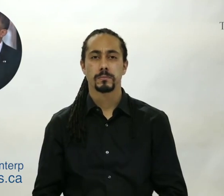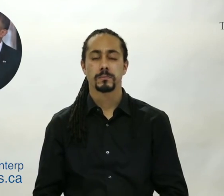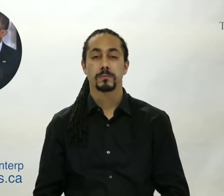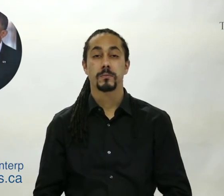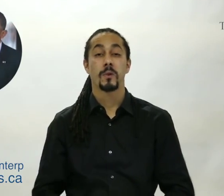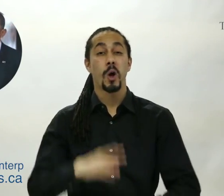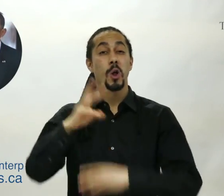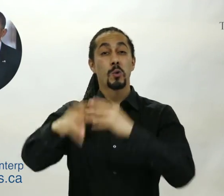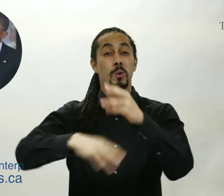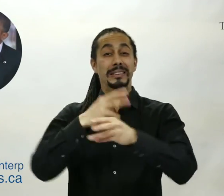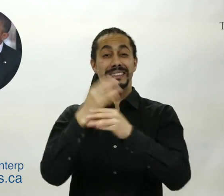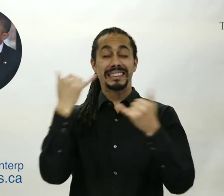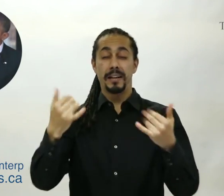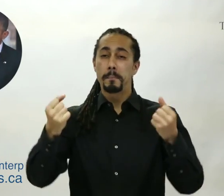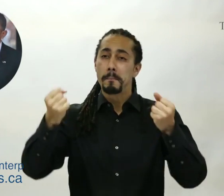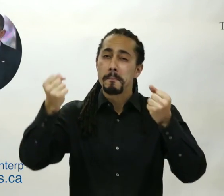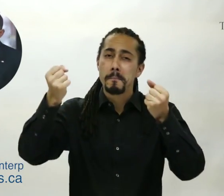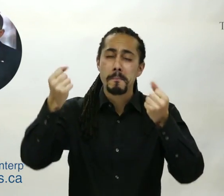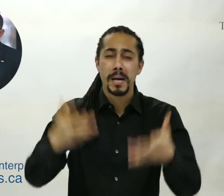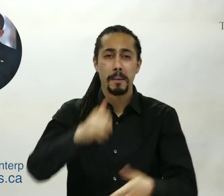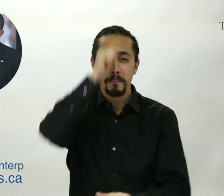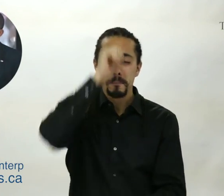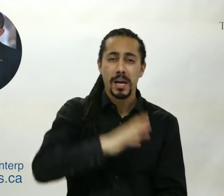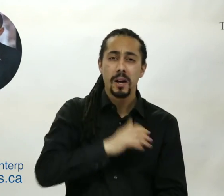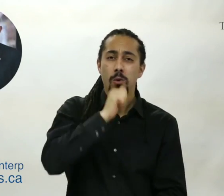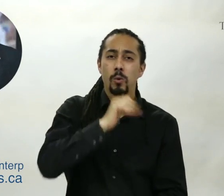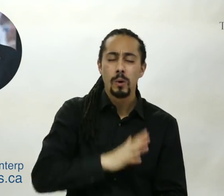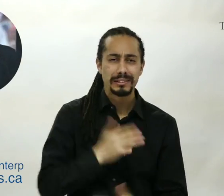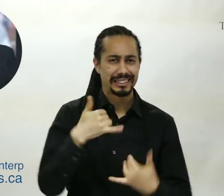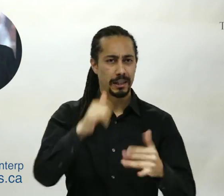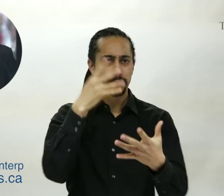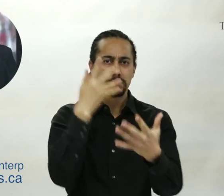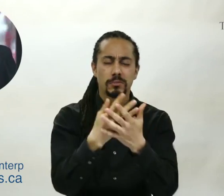Around the world today, men and women are still imprisoned for their political